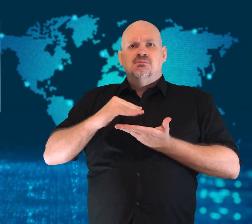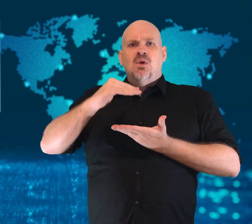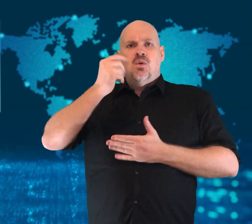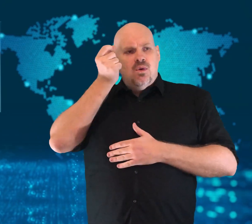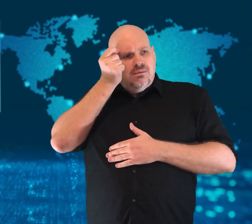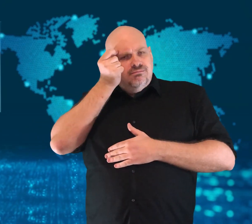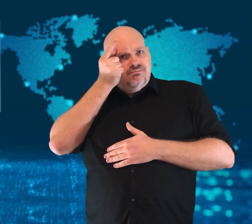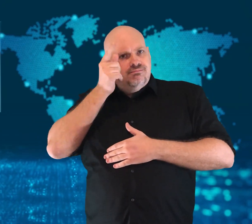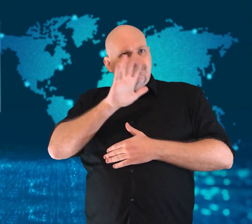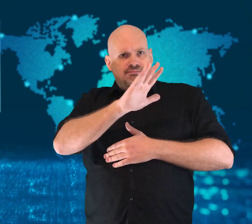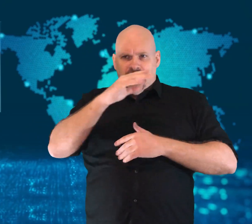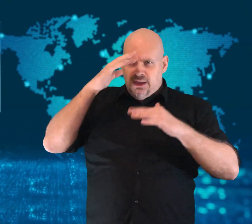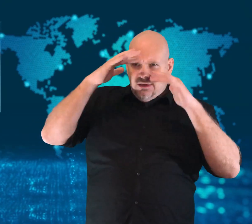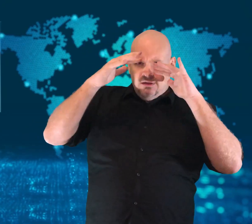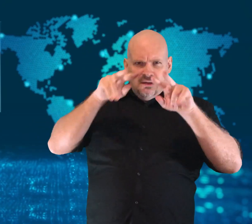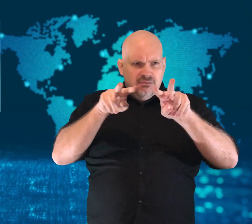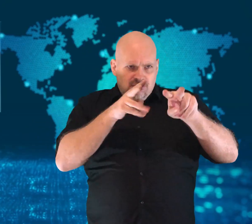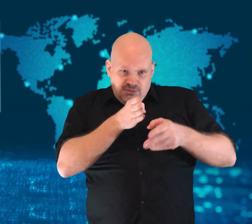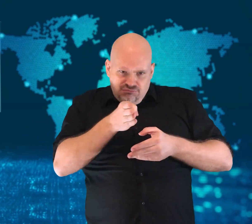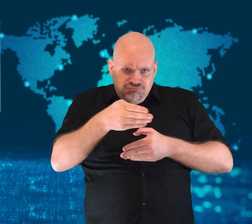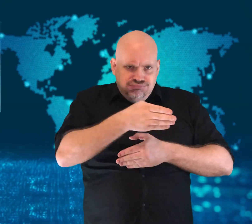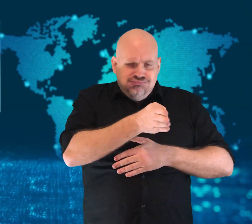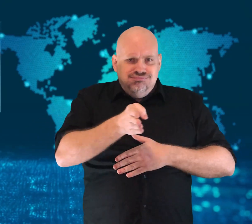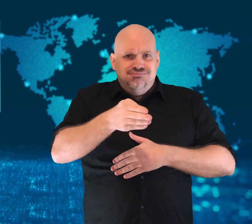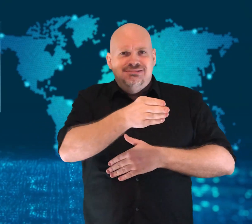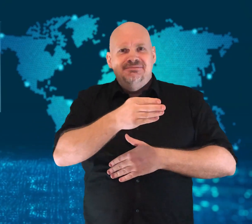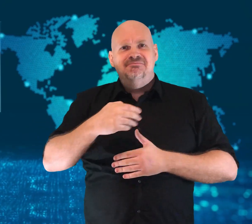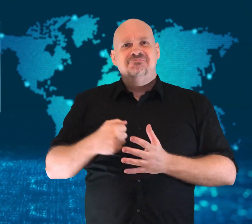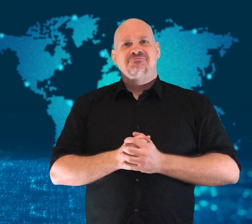animals’ navigational skills.